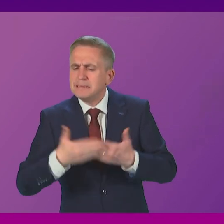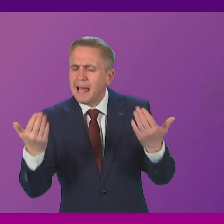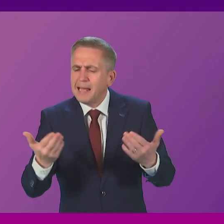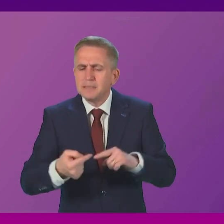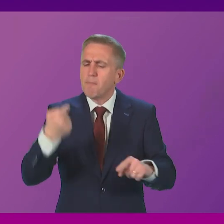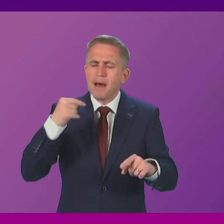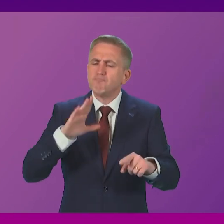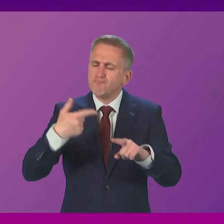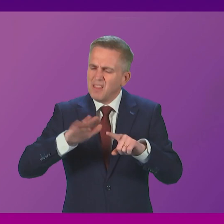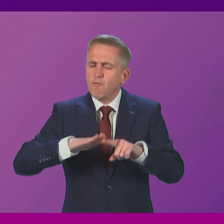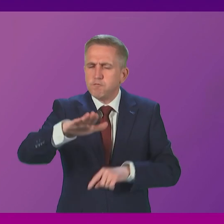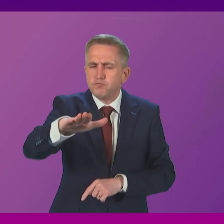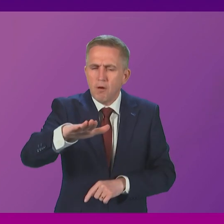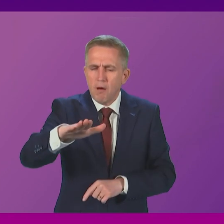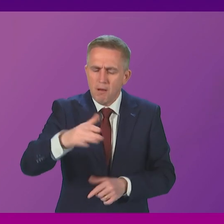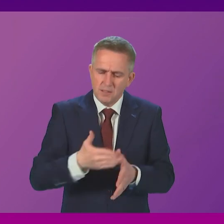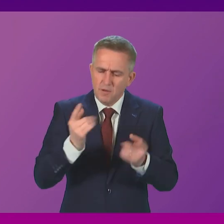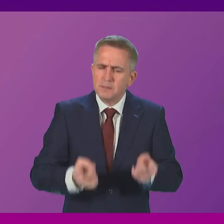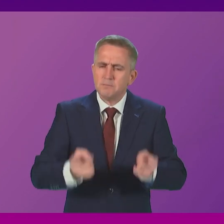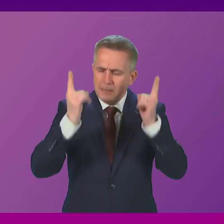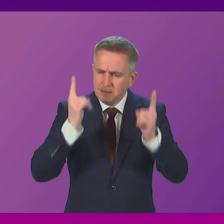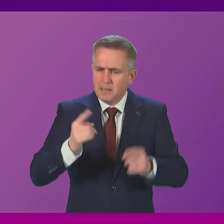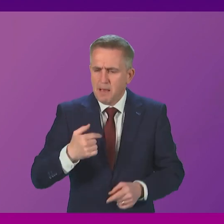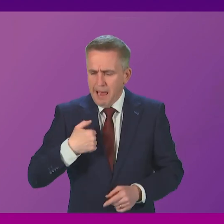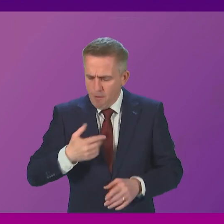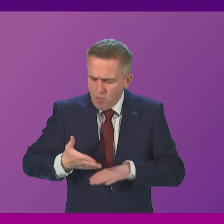I will work tirelessly to make sure that that is the case.